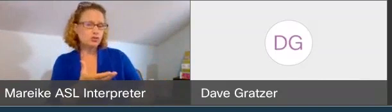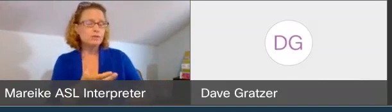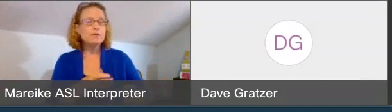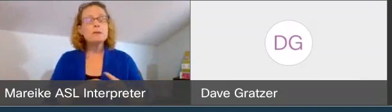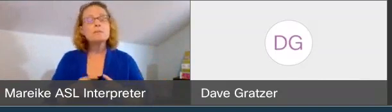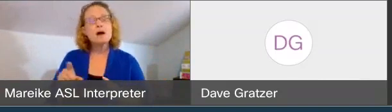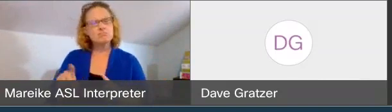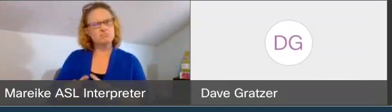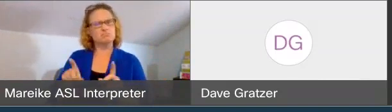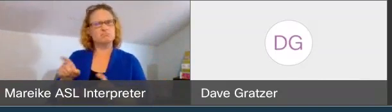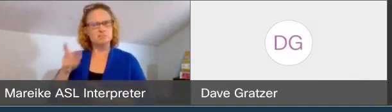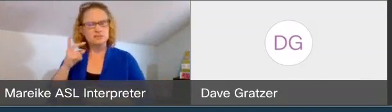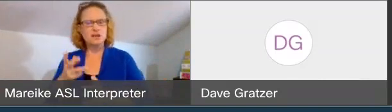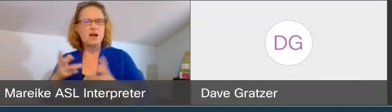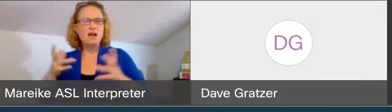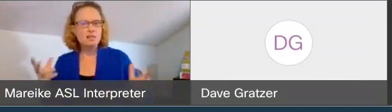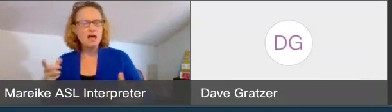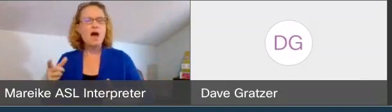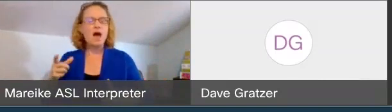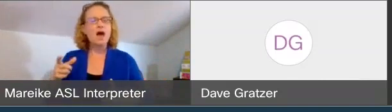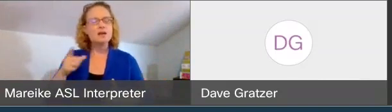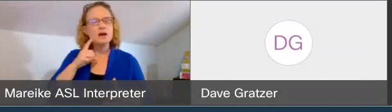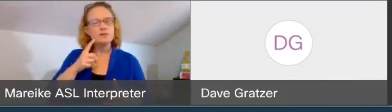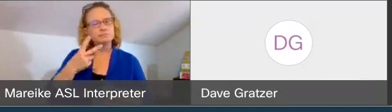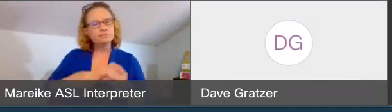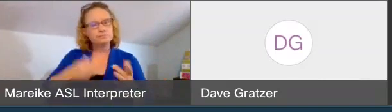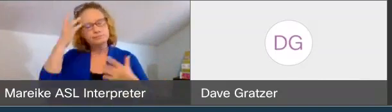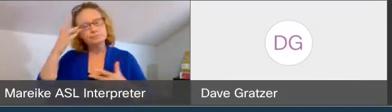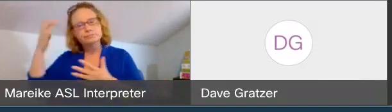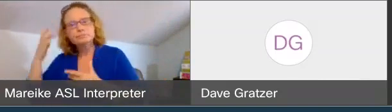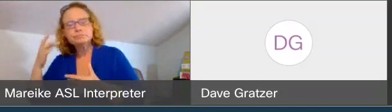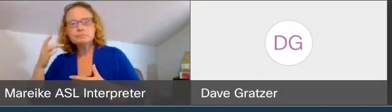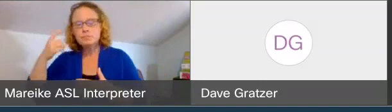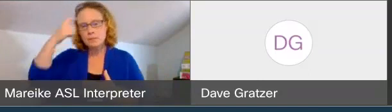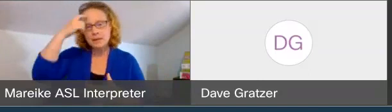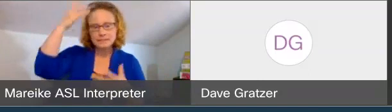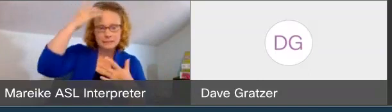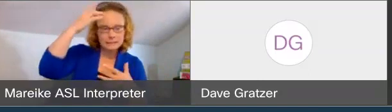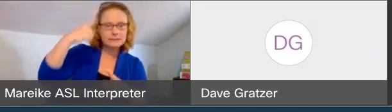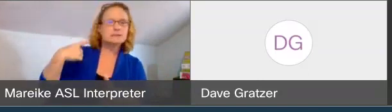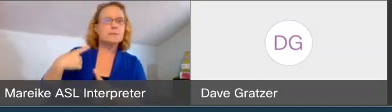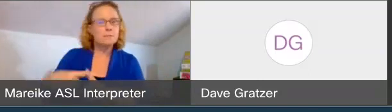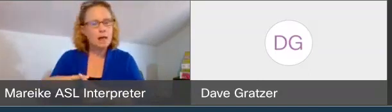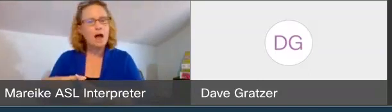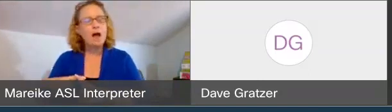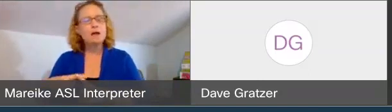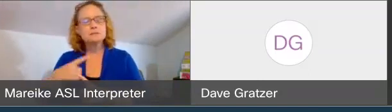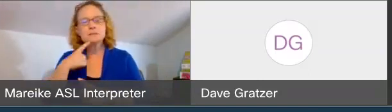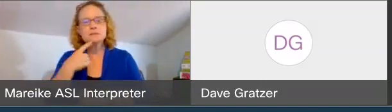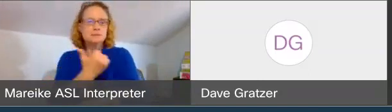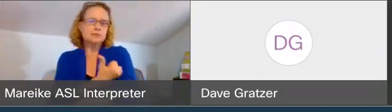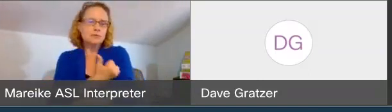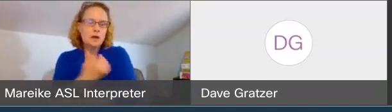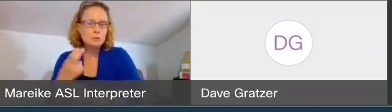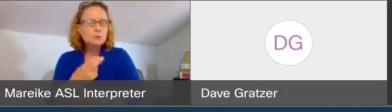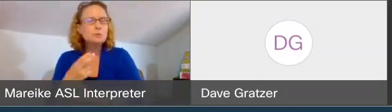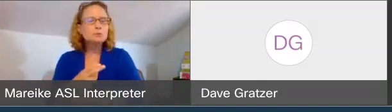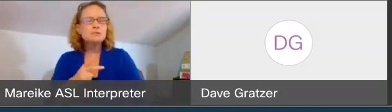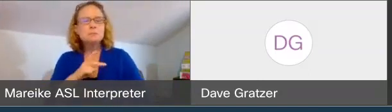a lot of comorbid substance use disorders, a lot of comorbid personality disorders it's and so just